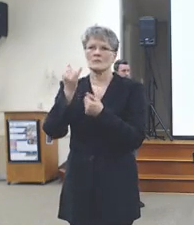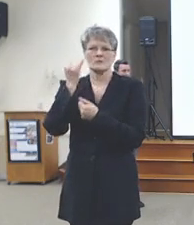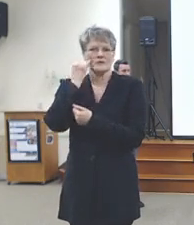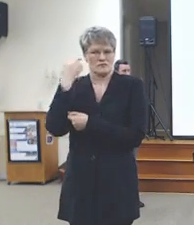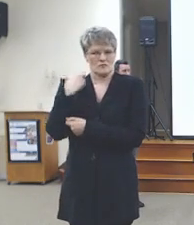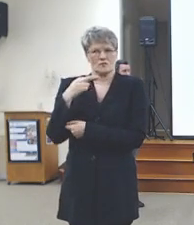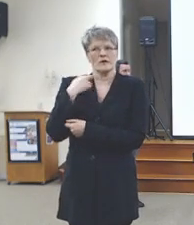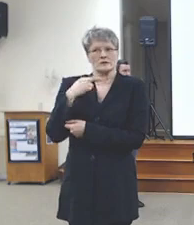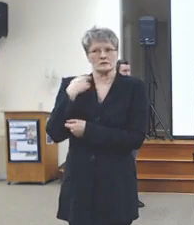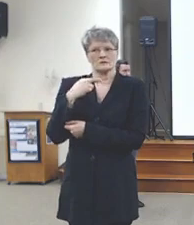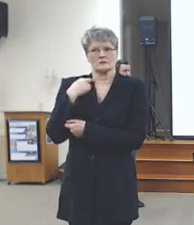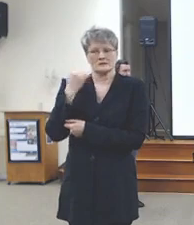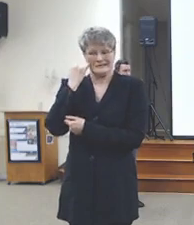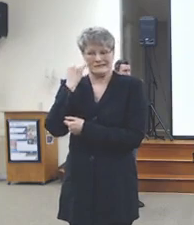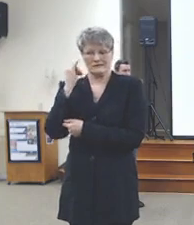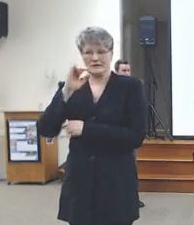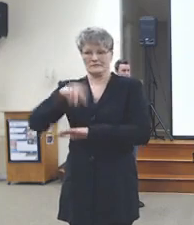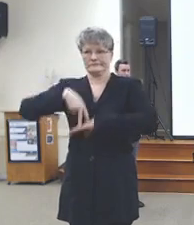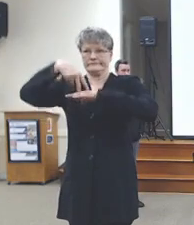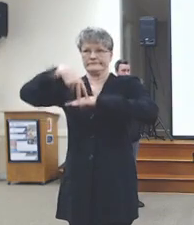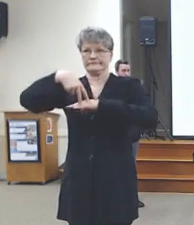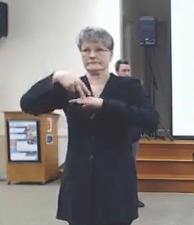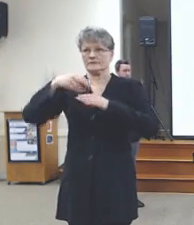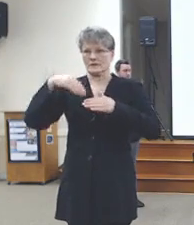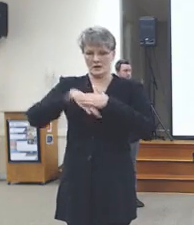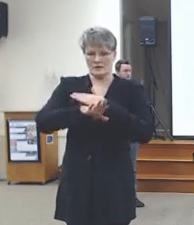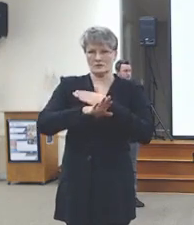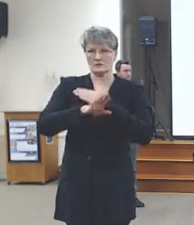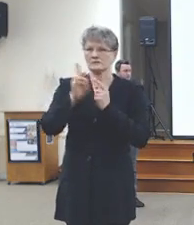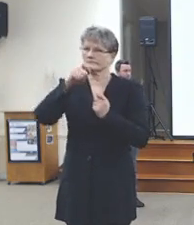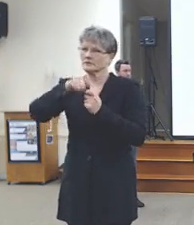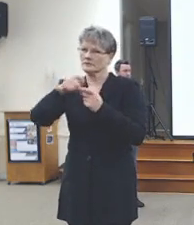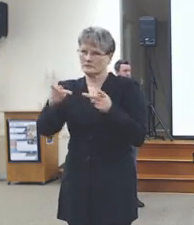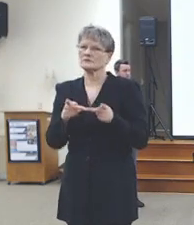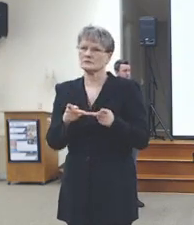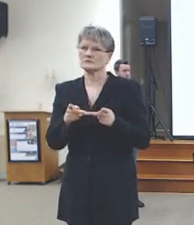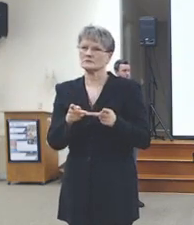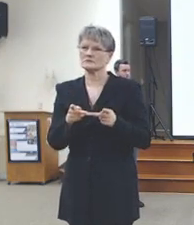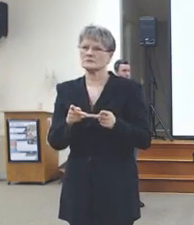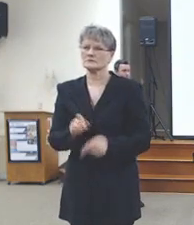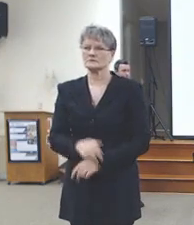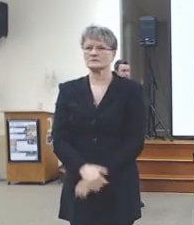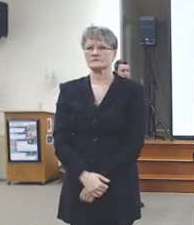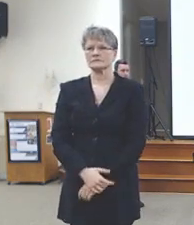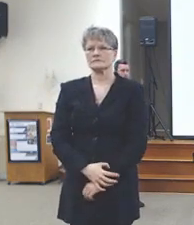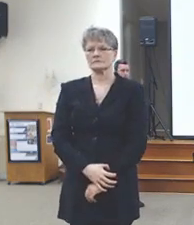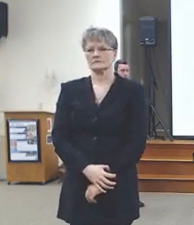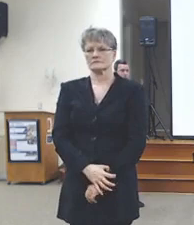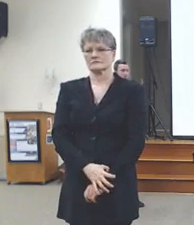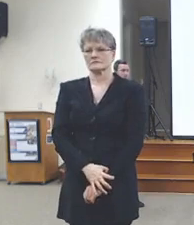by being in a specific location, any more than they might be today knowing that